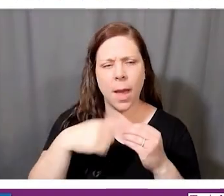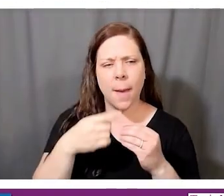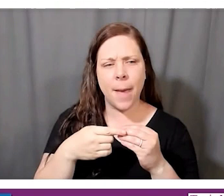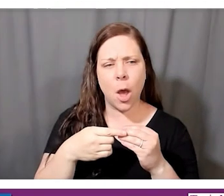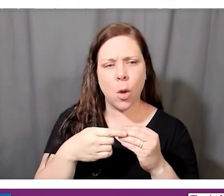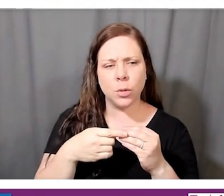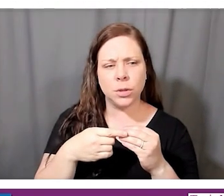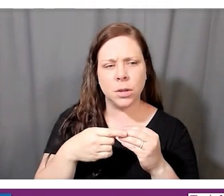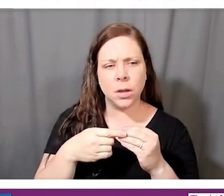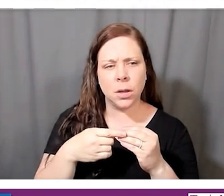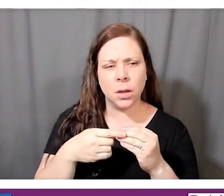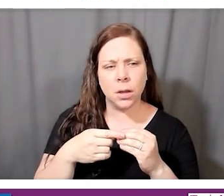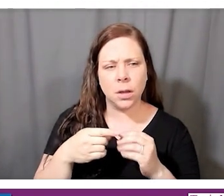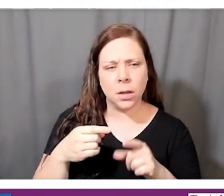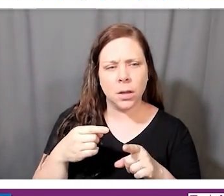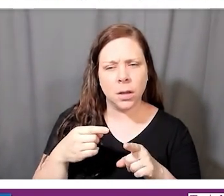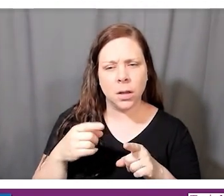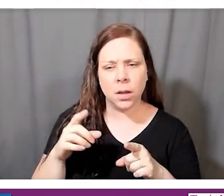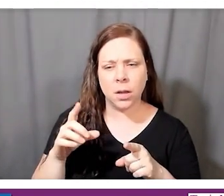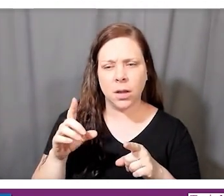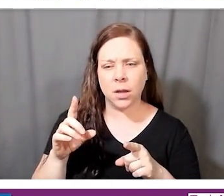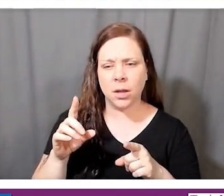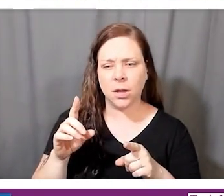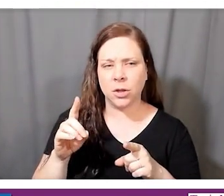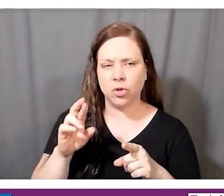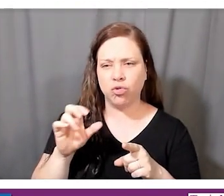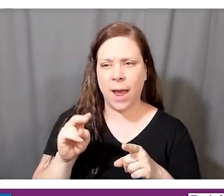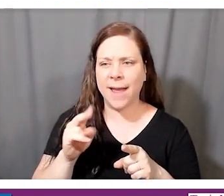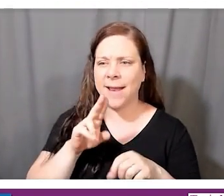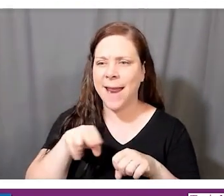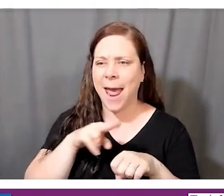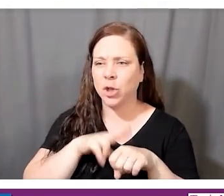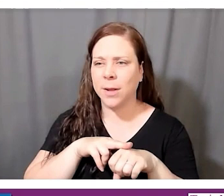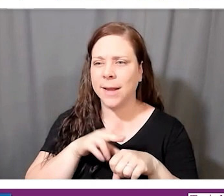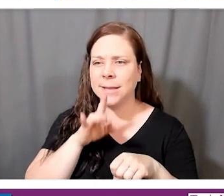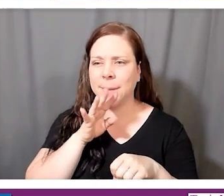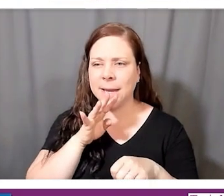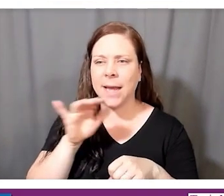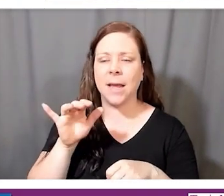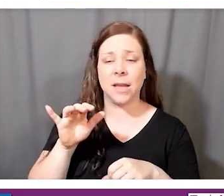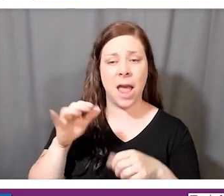is it also remaining current? Kind of like JAWS is having regular updates, I imagine.